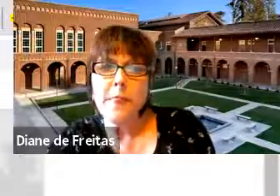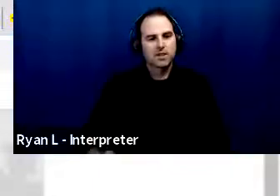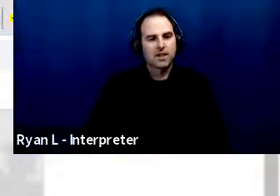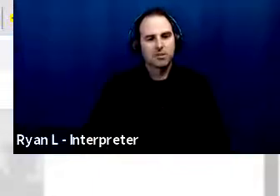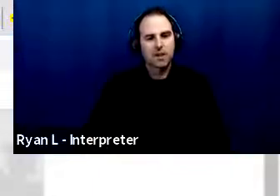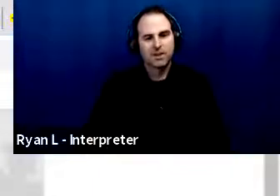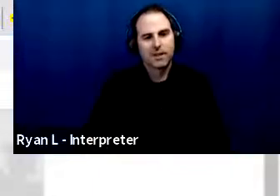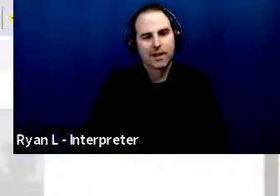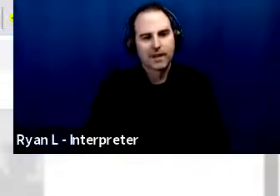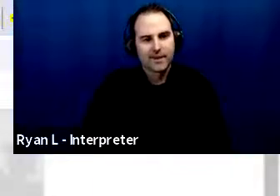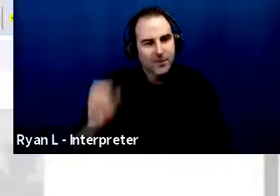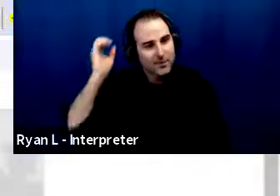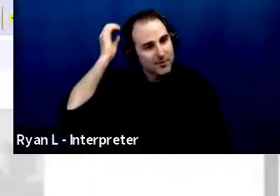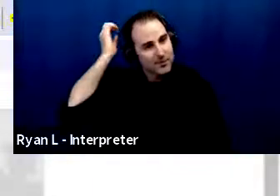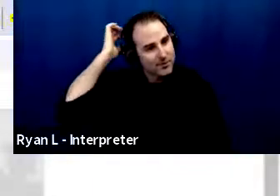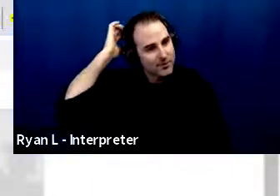I'm just on the public side right now. Okay.